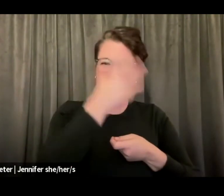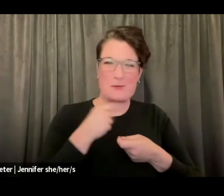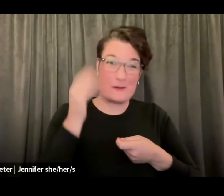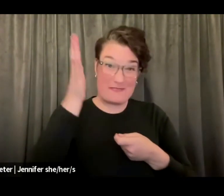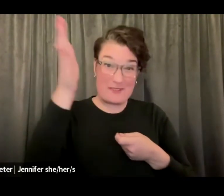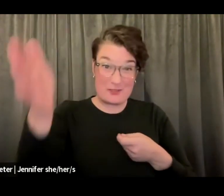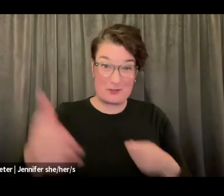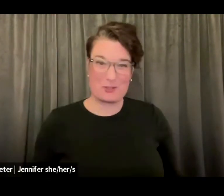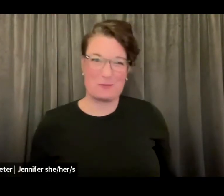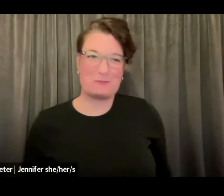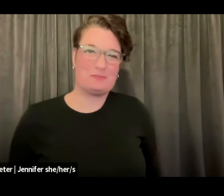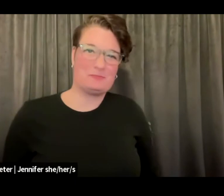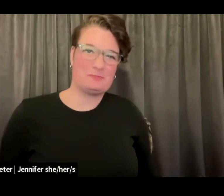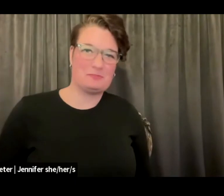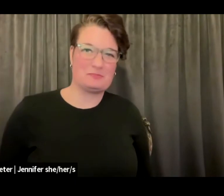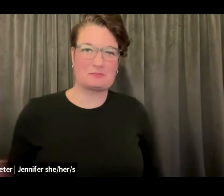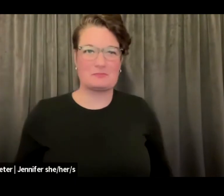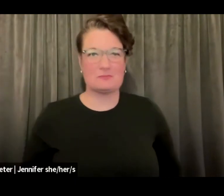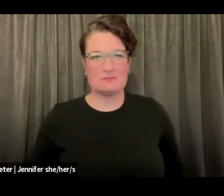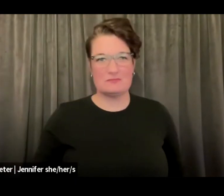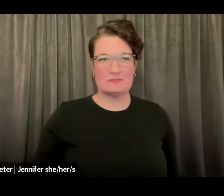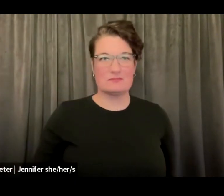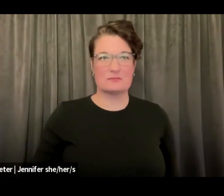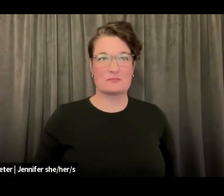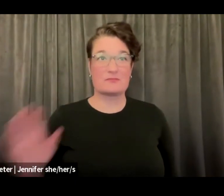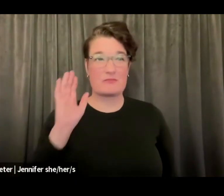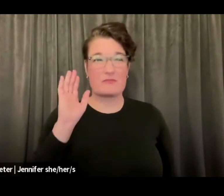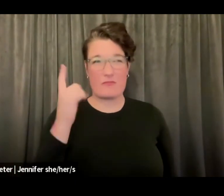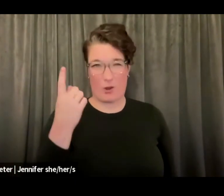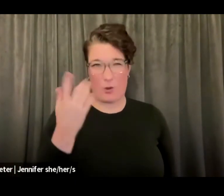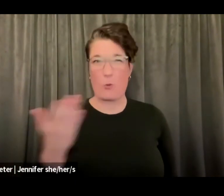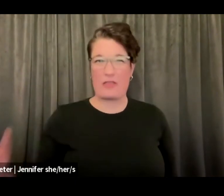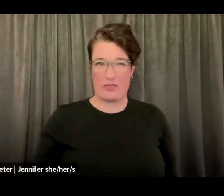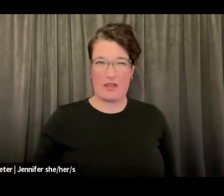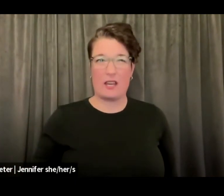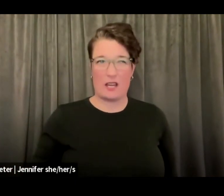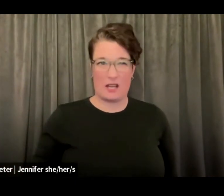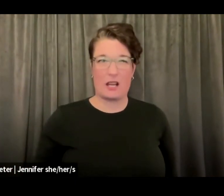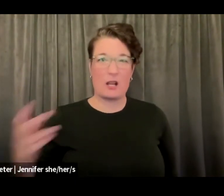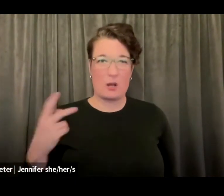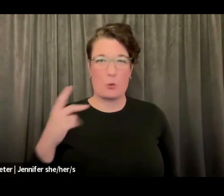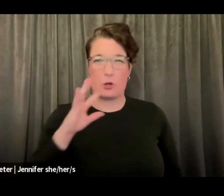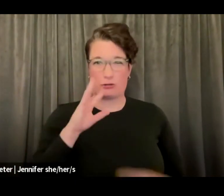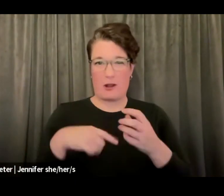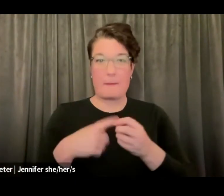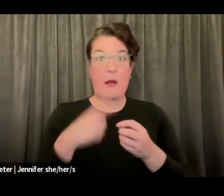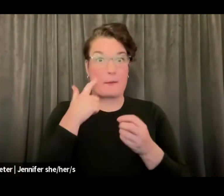So one thing that we were talking about, because there's so much this month about